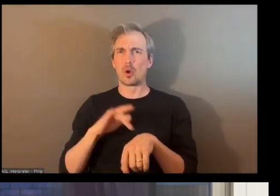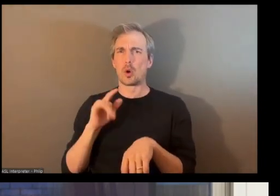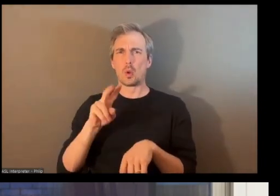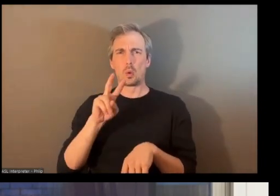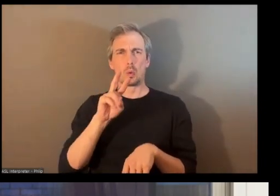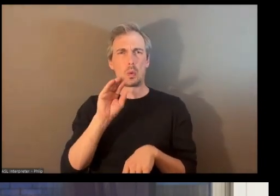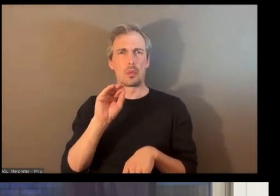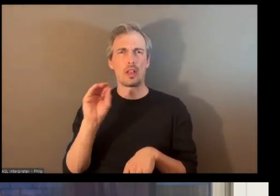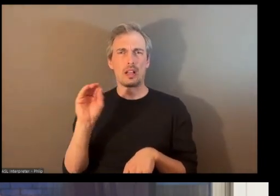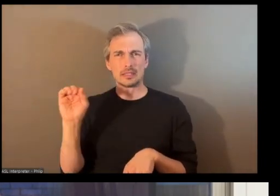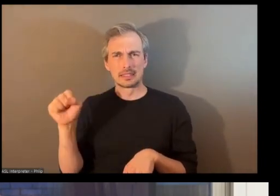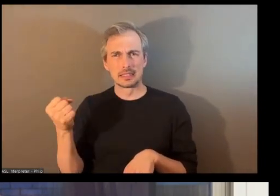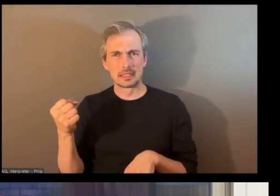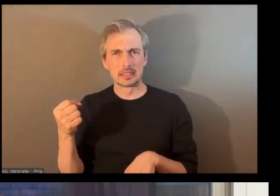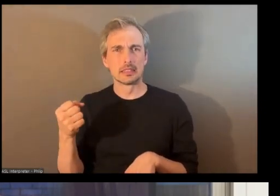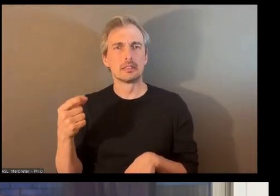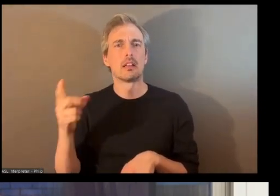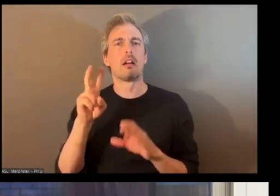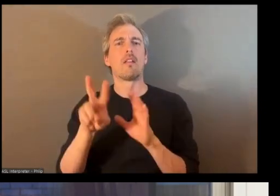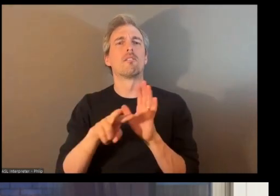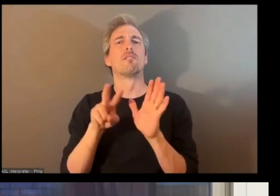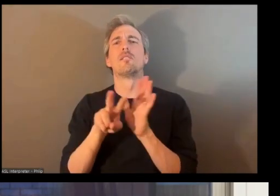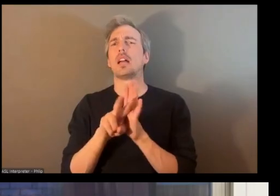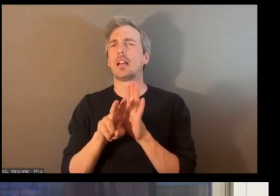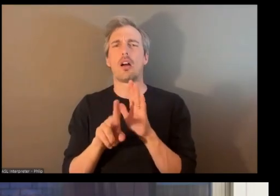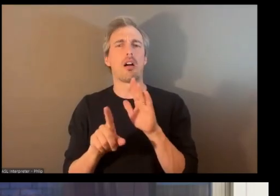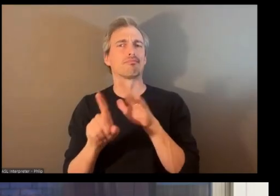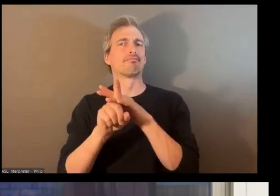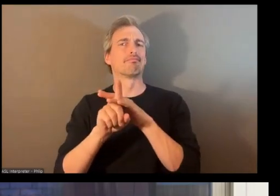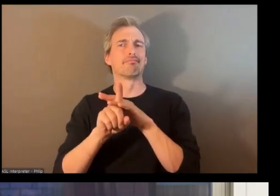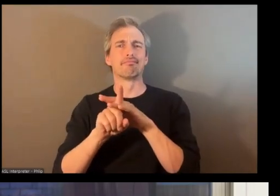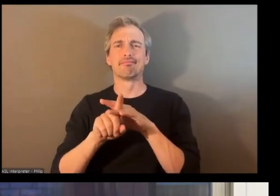of an elevator that was voice operated.